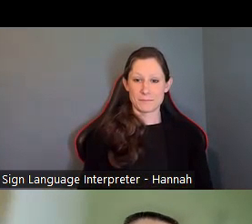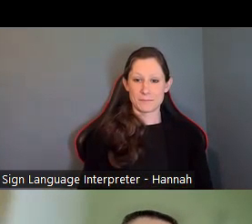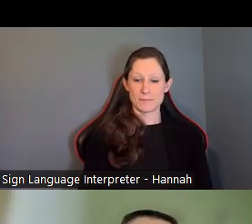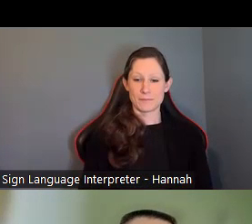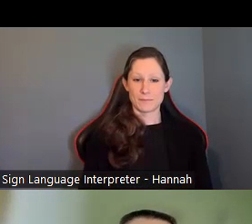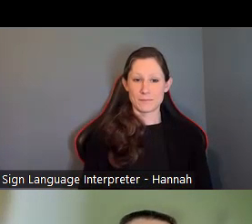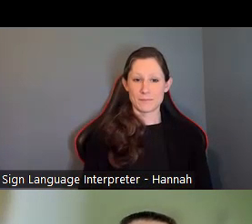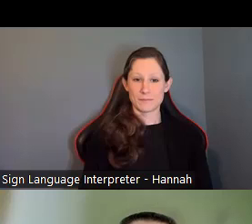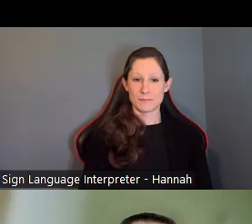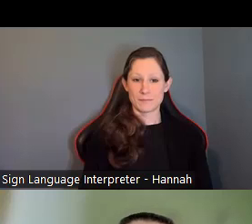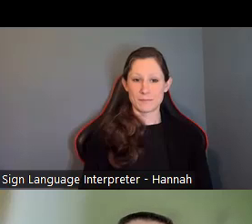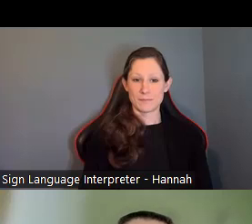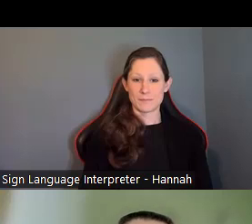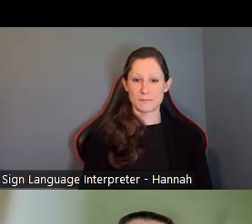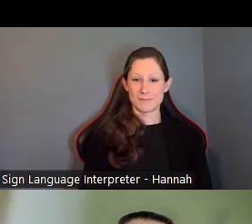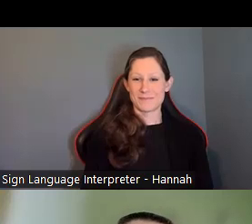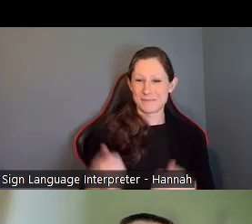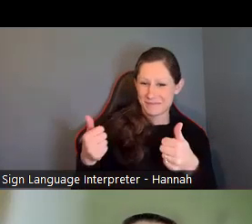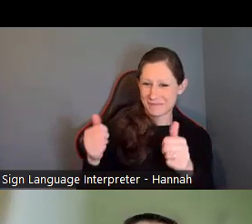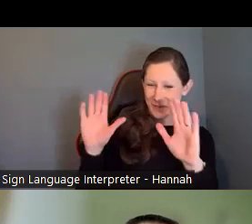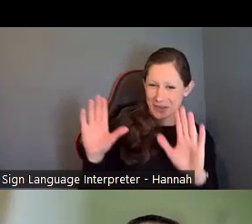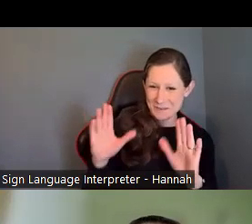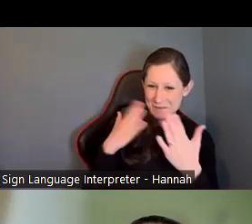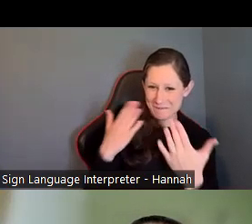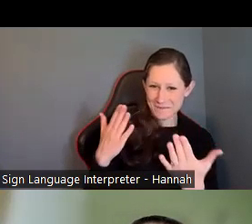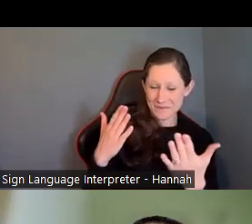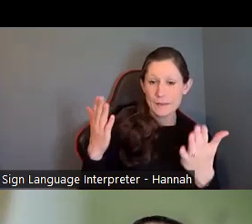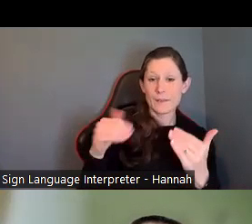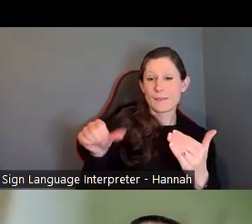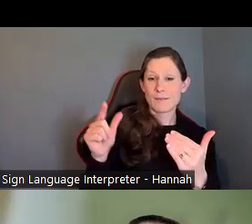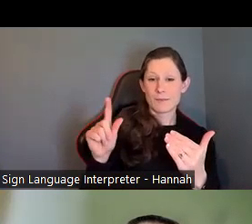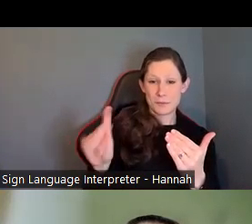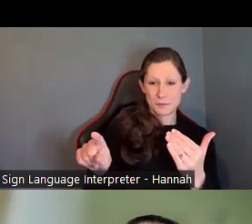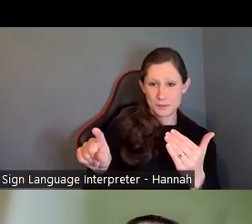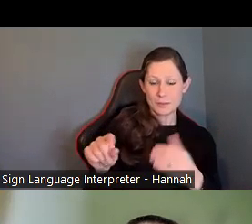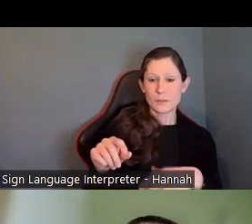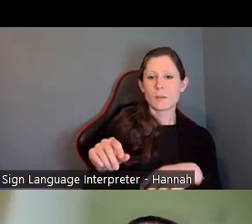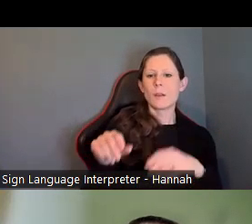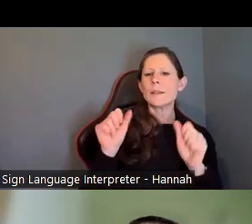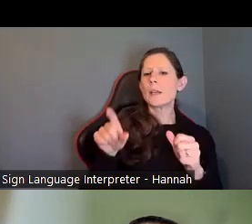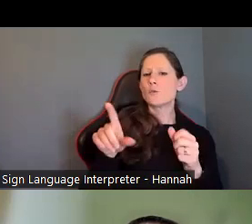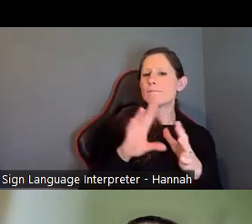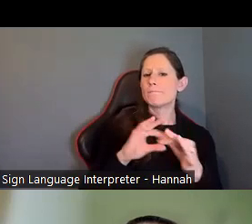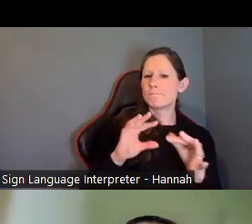Natalie: Excellent. We have another one here. Can you speak to the different ways